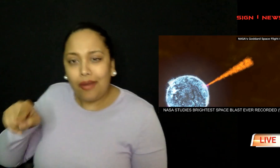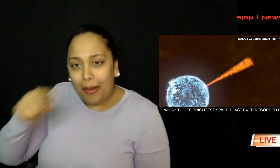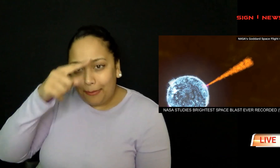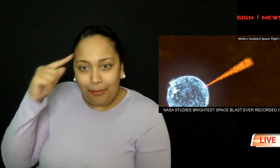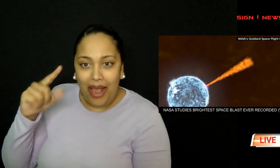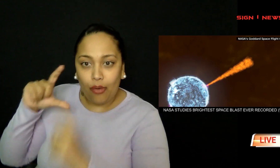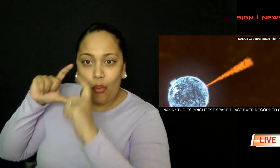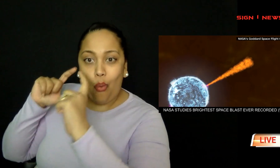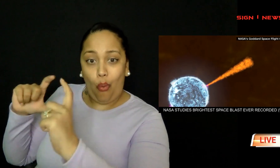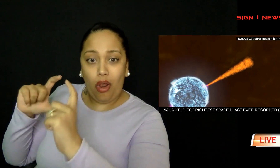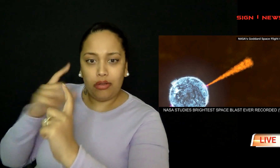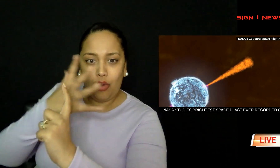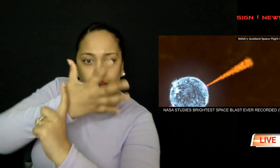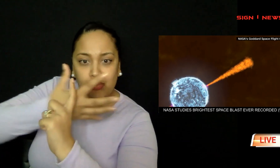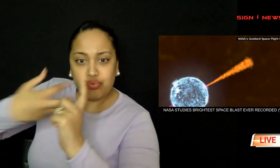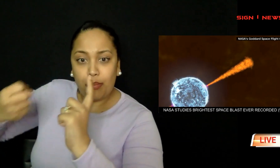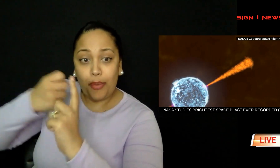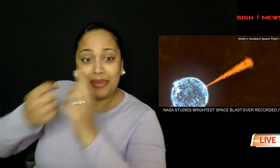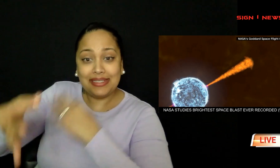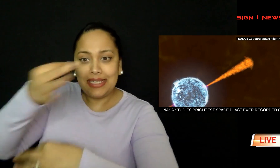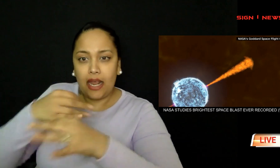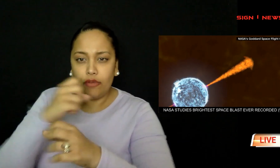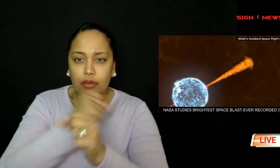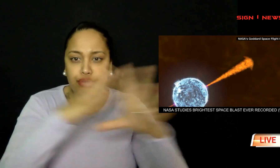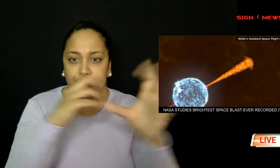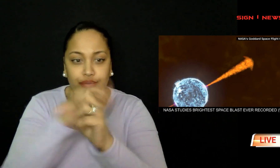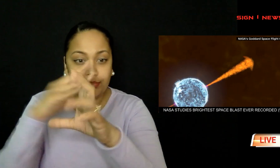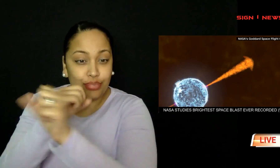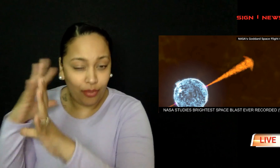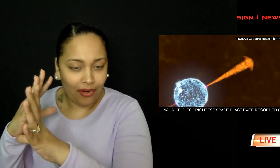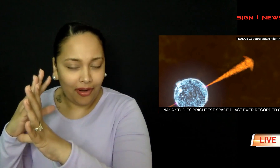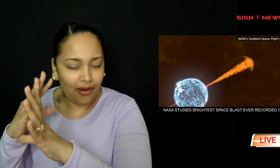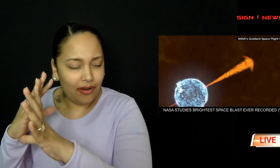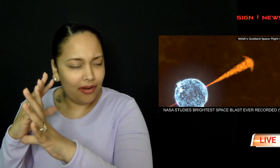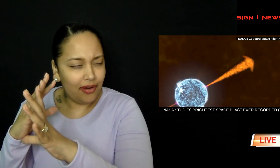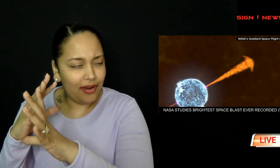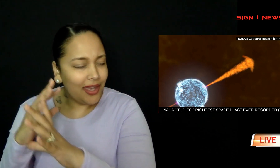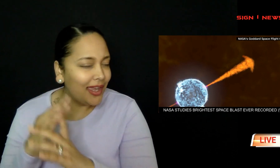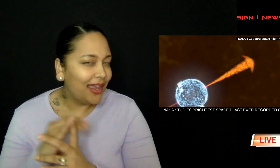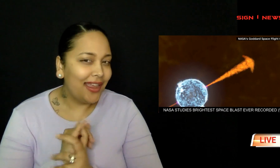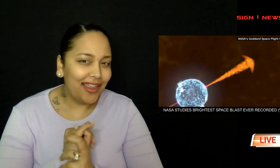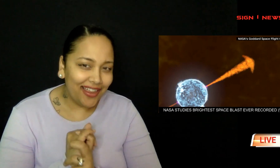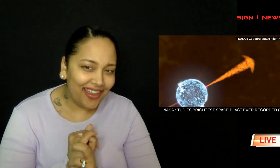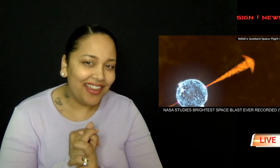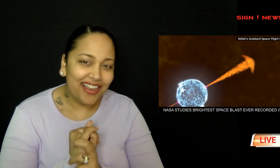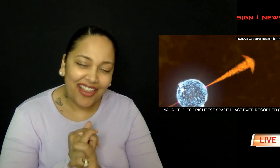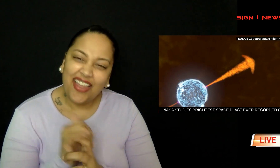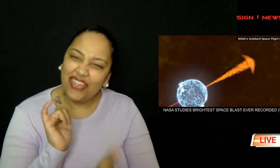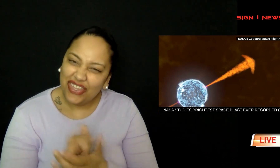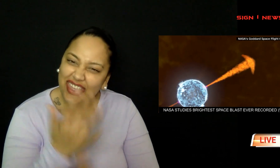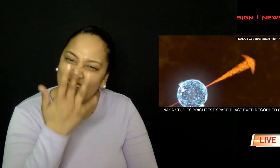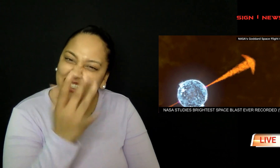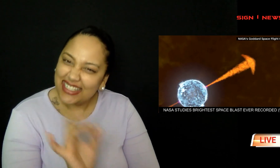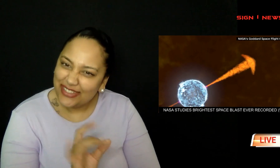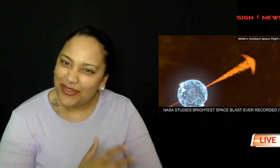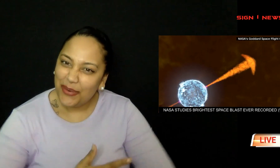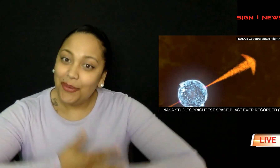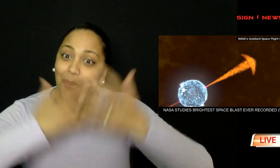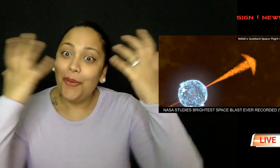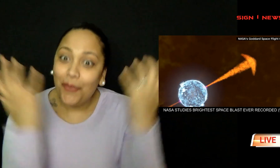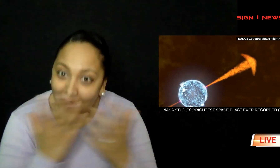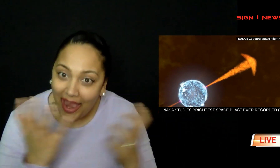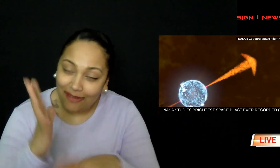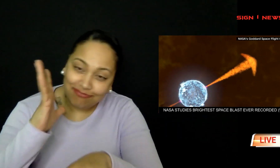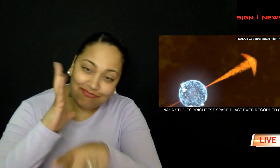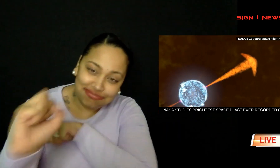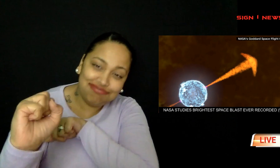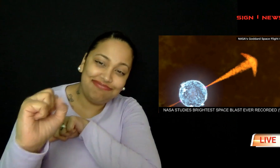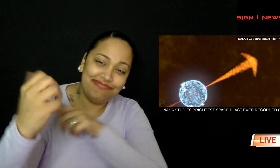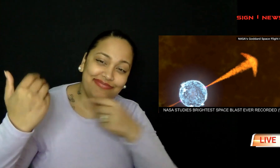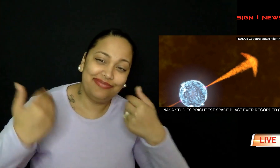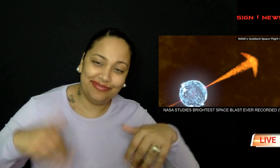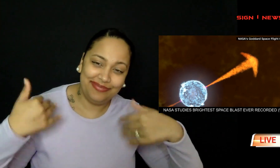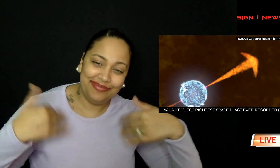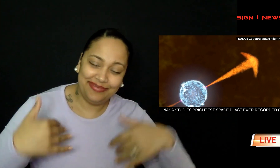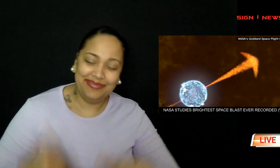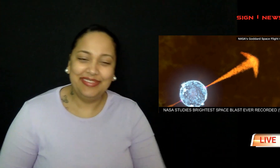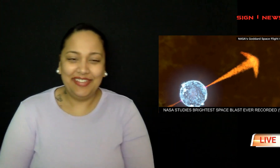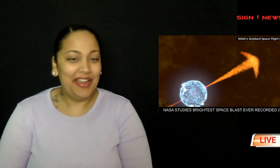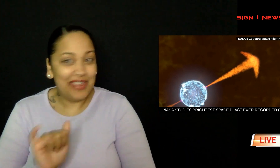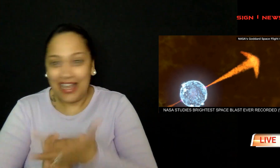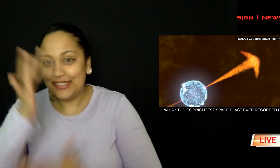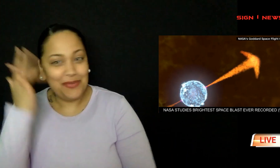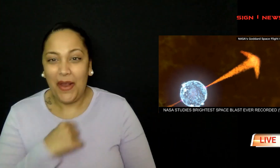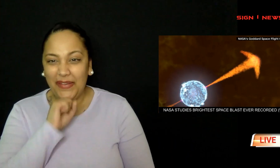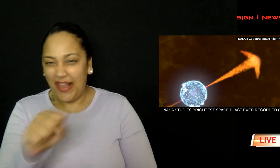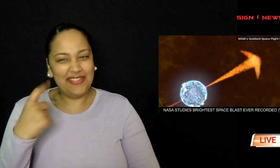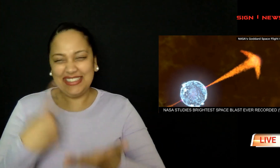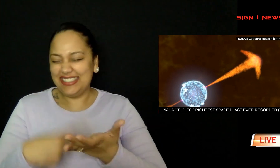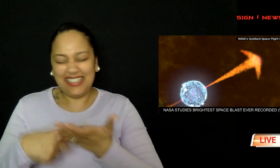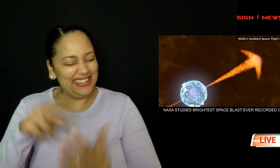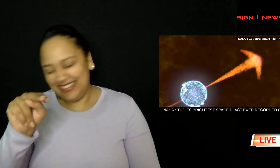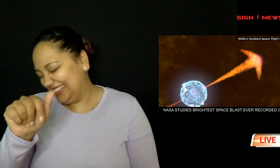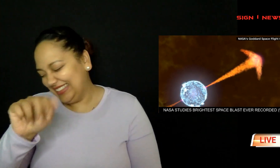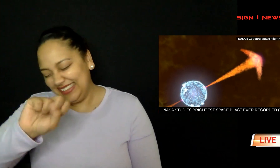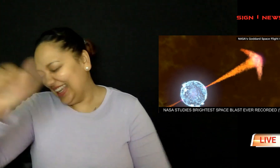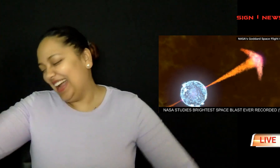up by the black hole instead of exploding that is so interesting wow that's why I love